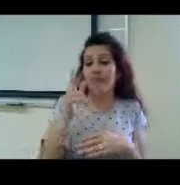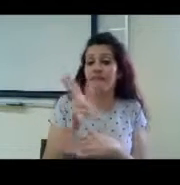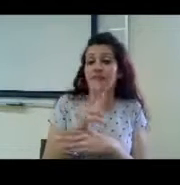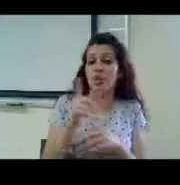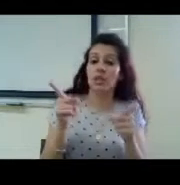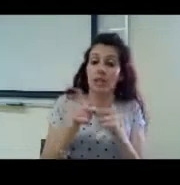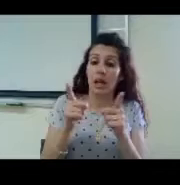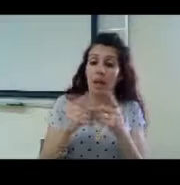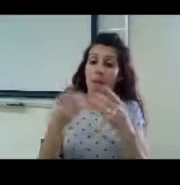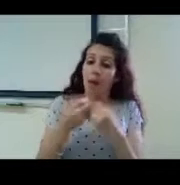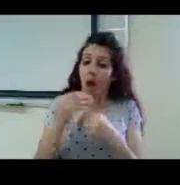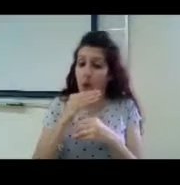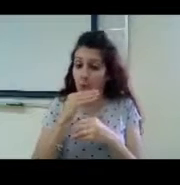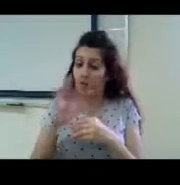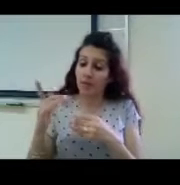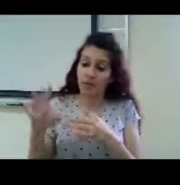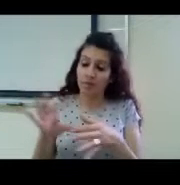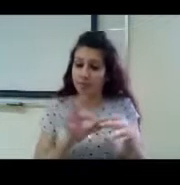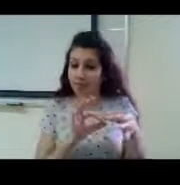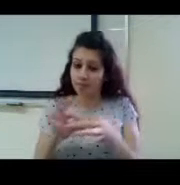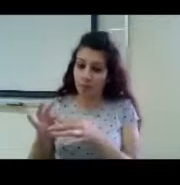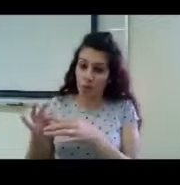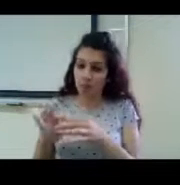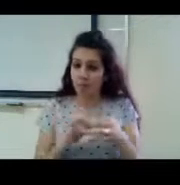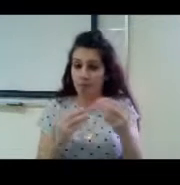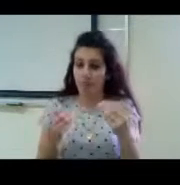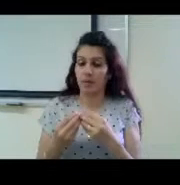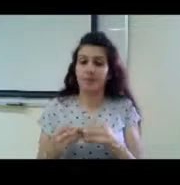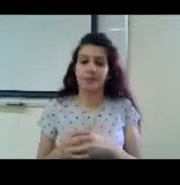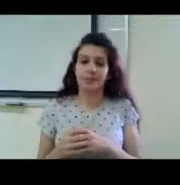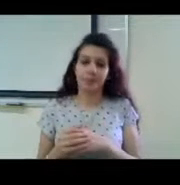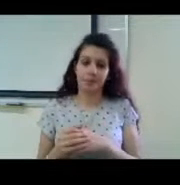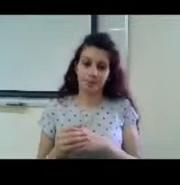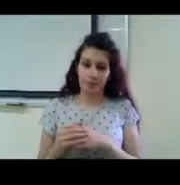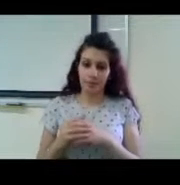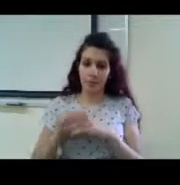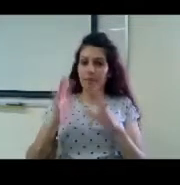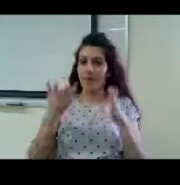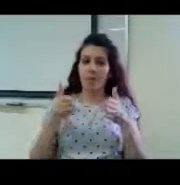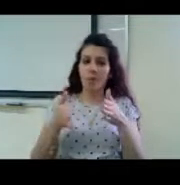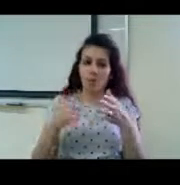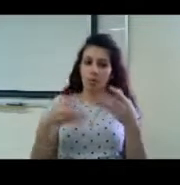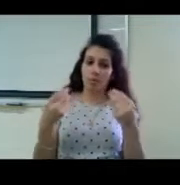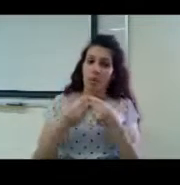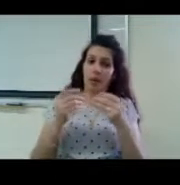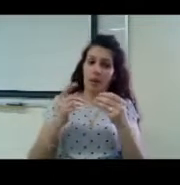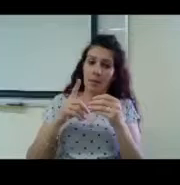fun and varied and ensure that they're safeguarding issues are dealt with in a